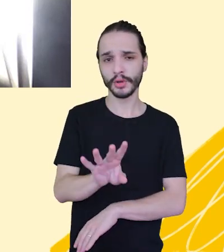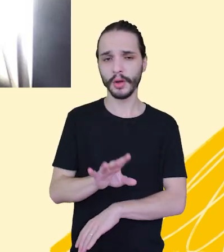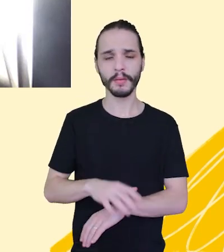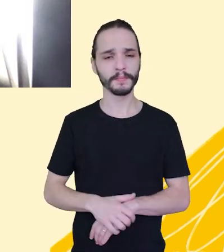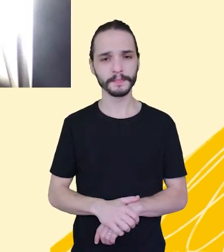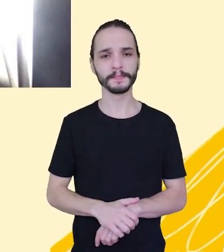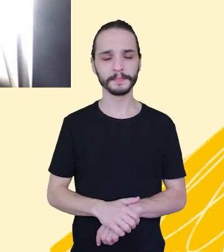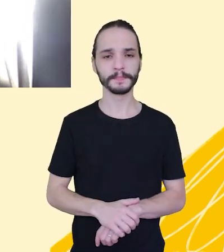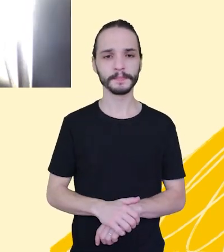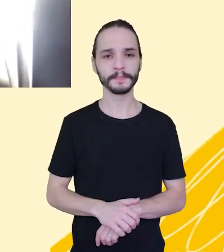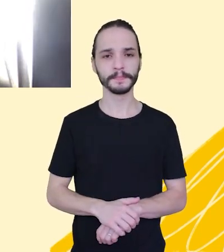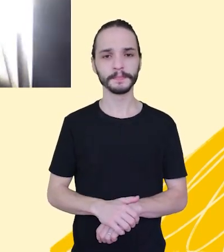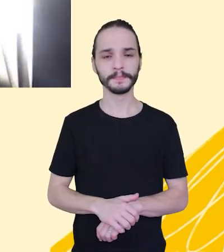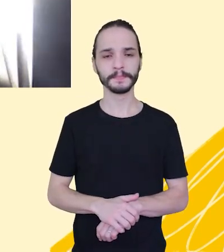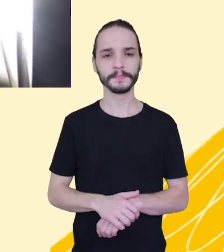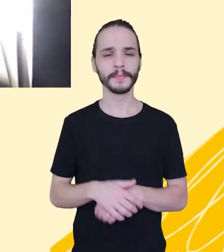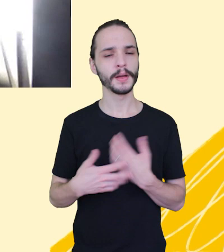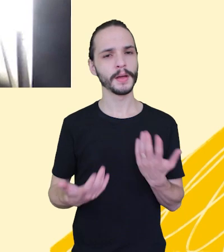I imagined...